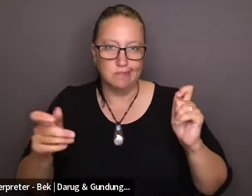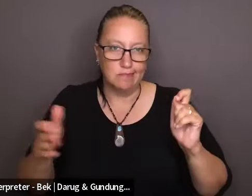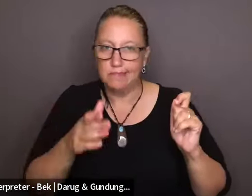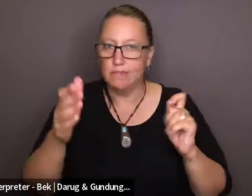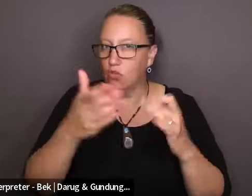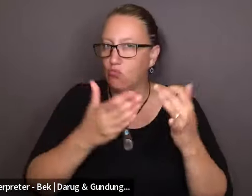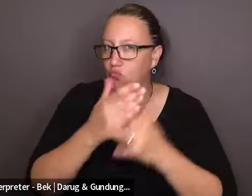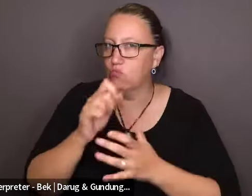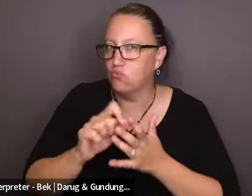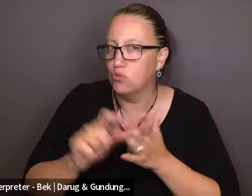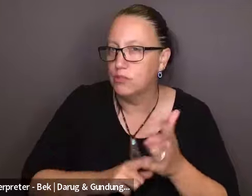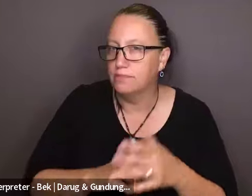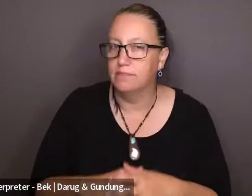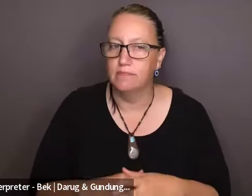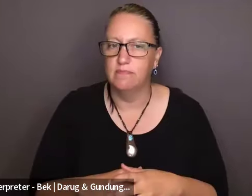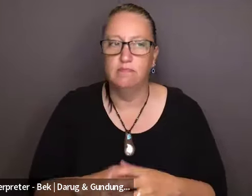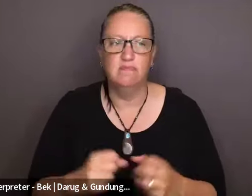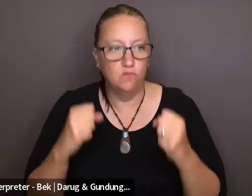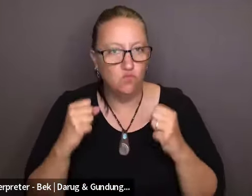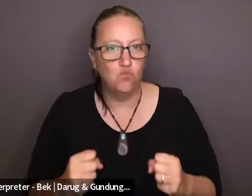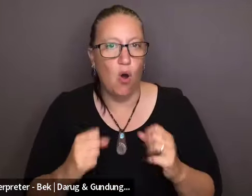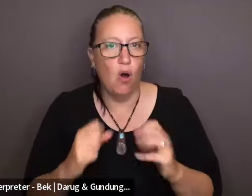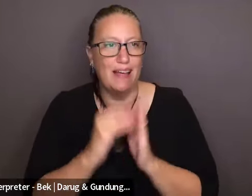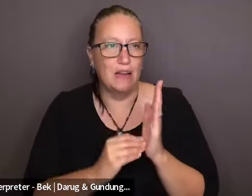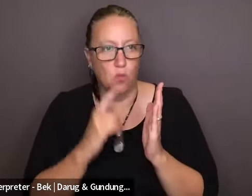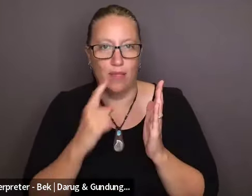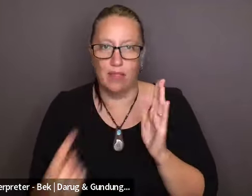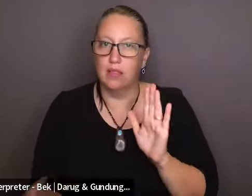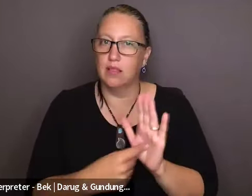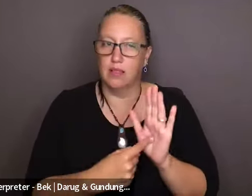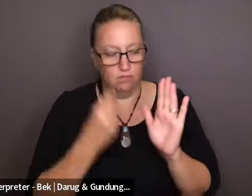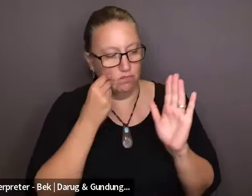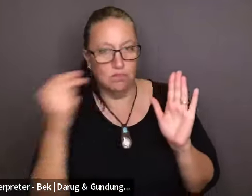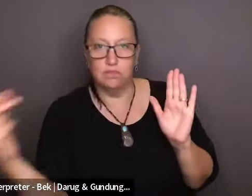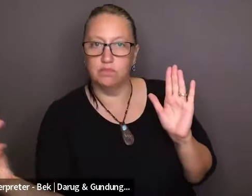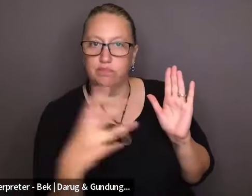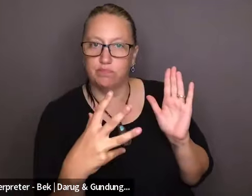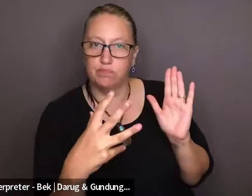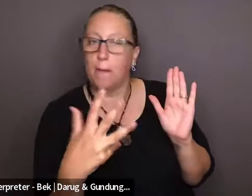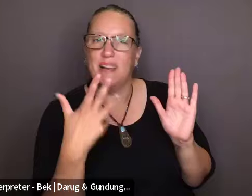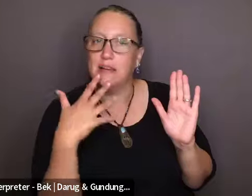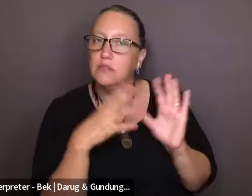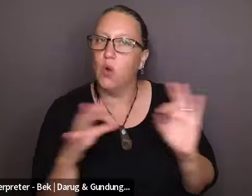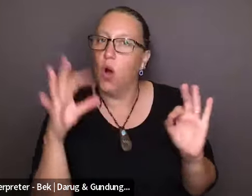, and how does lived experience shape the direction of the project as it progresses. Strong